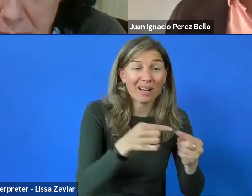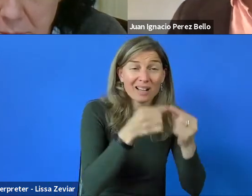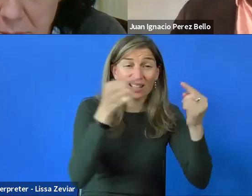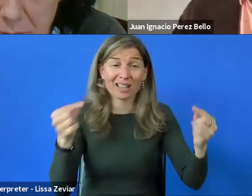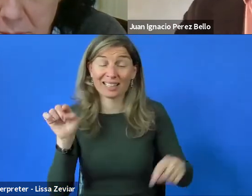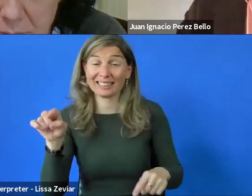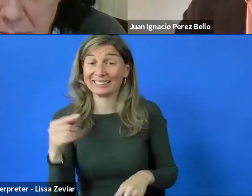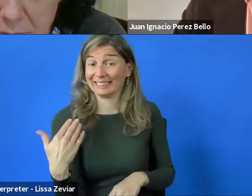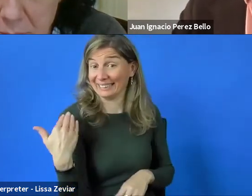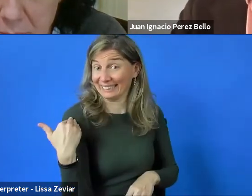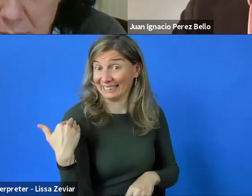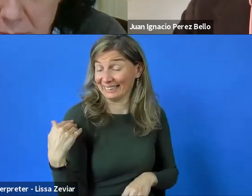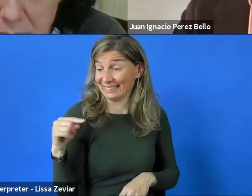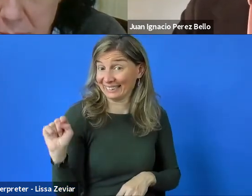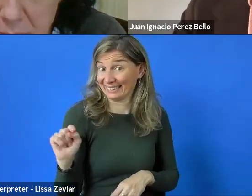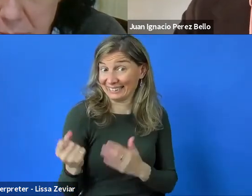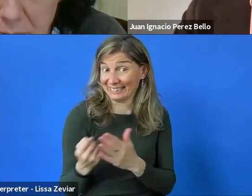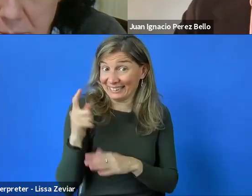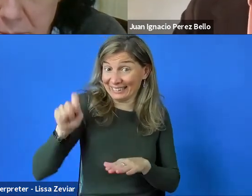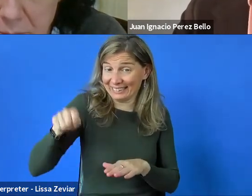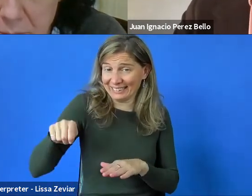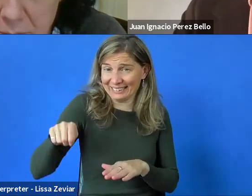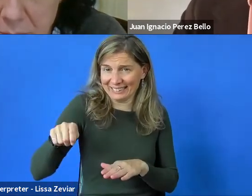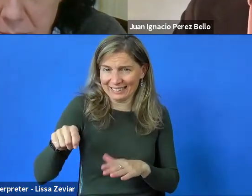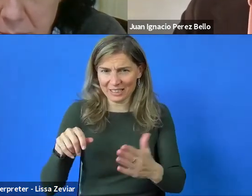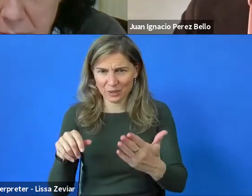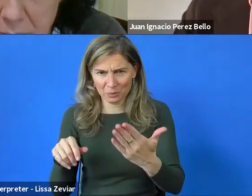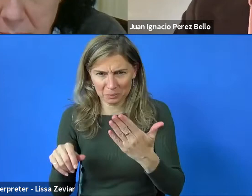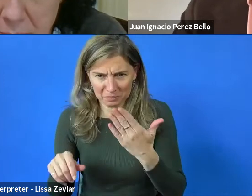and this is almost the last slide, do not cut me off just yet.